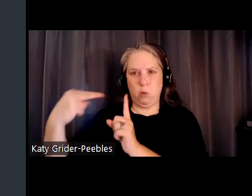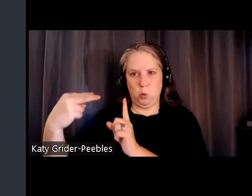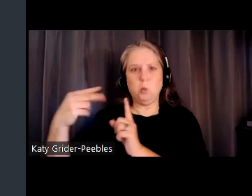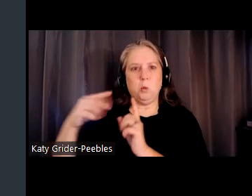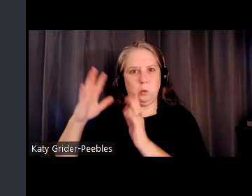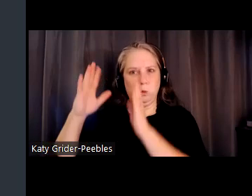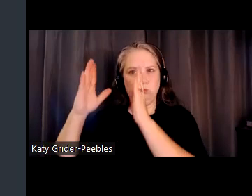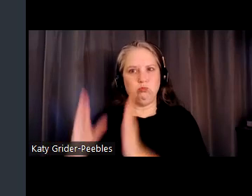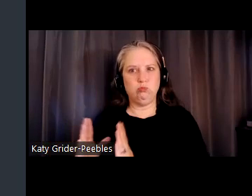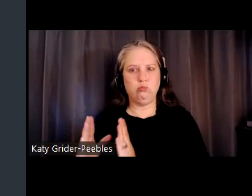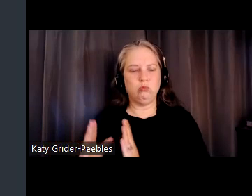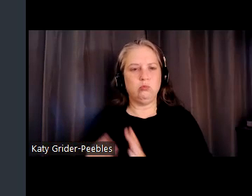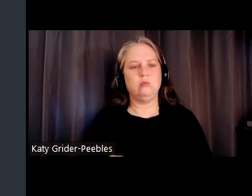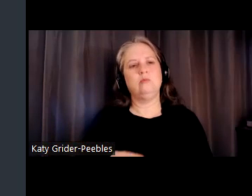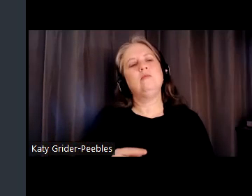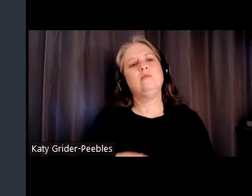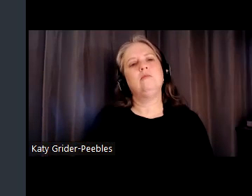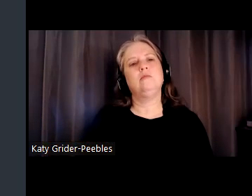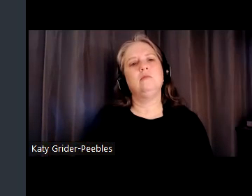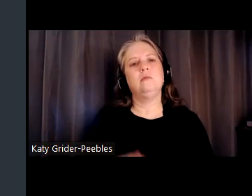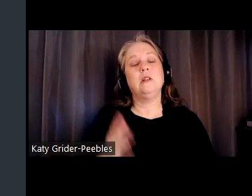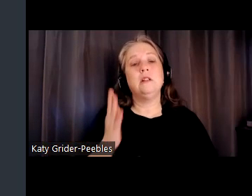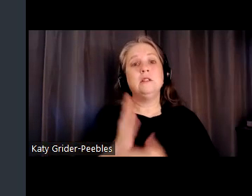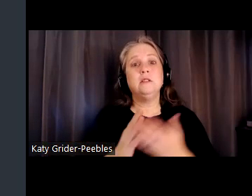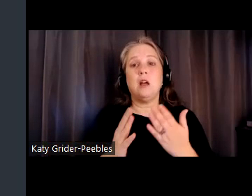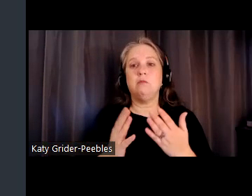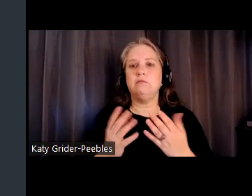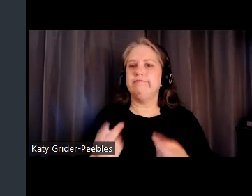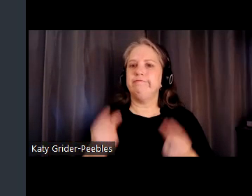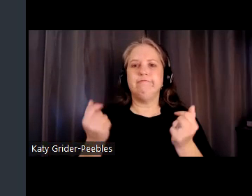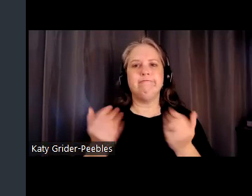Some of these are going to come more easily in our understanding than others.